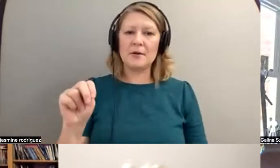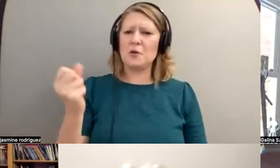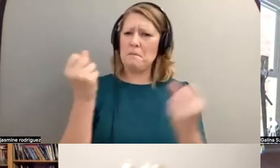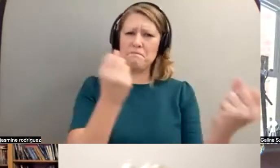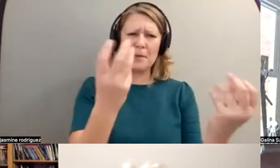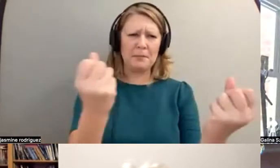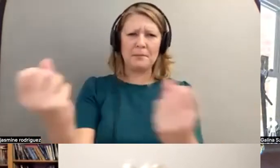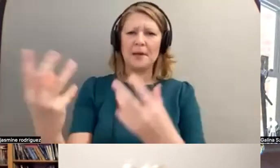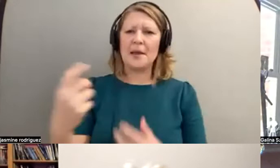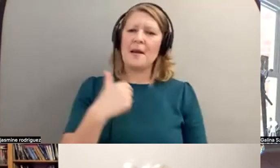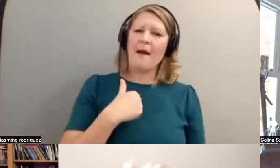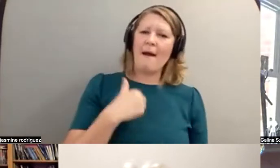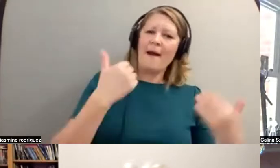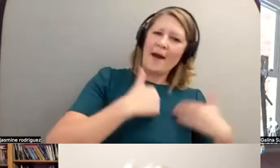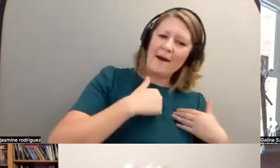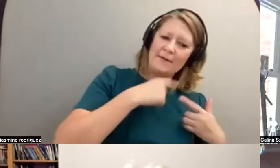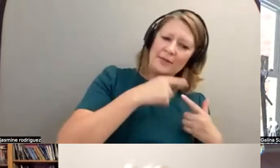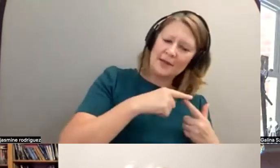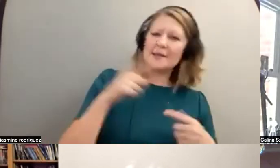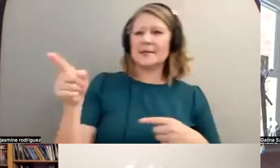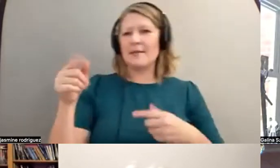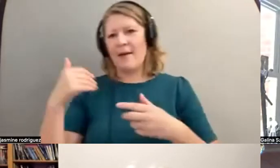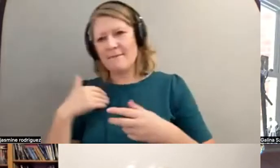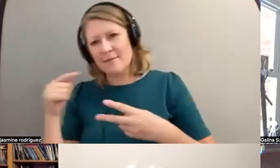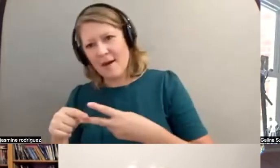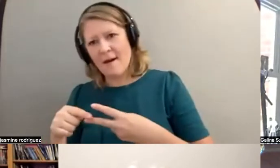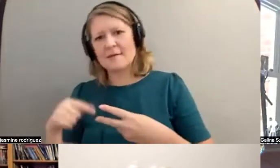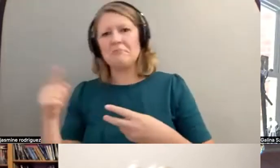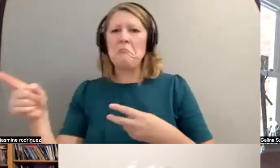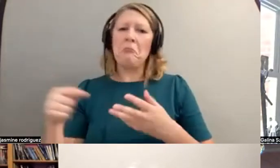Maybe I will use already, maybe I will develop new one.